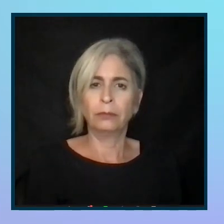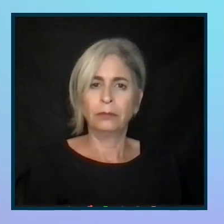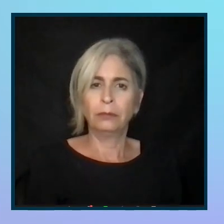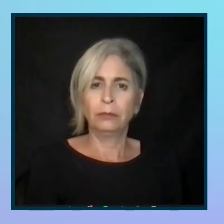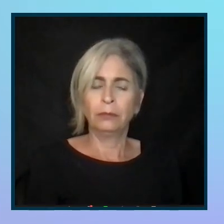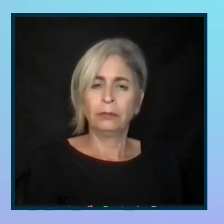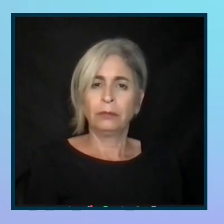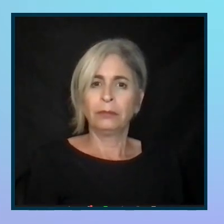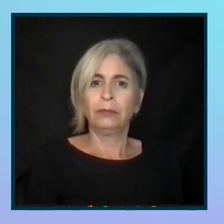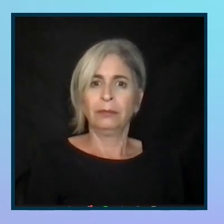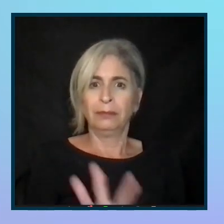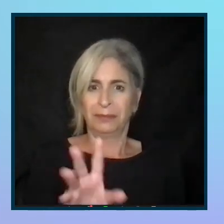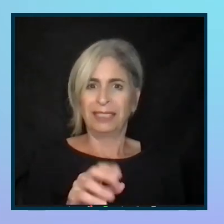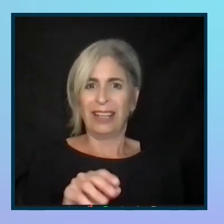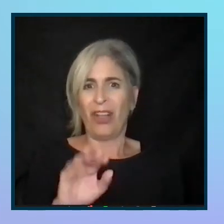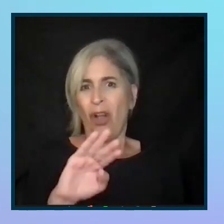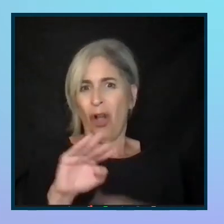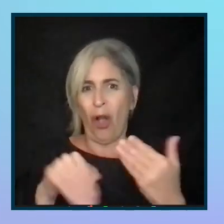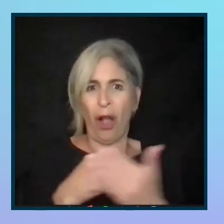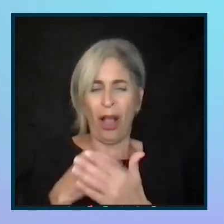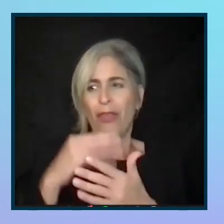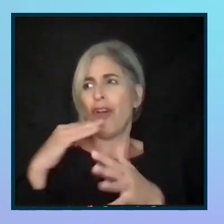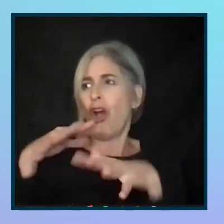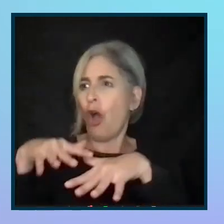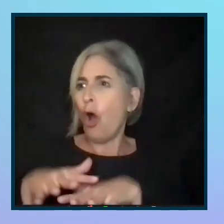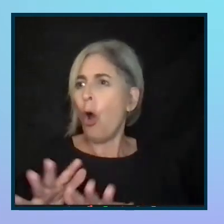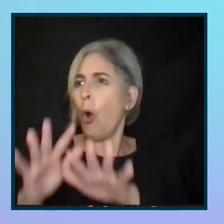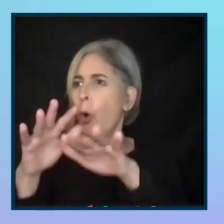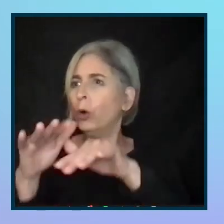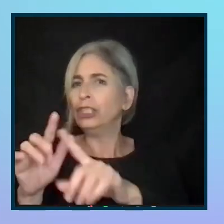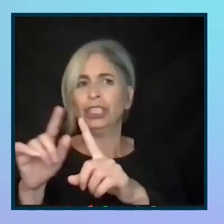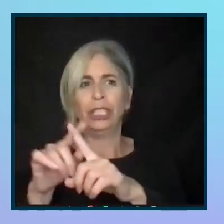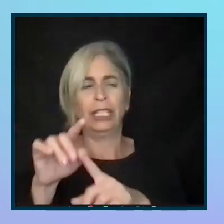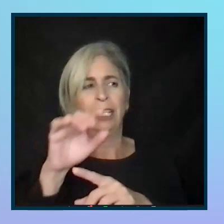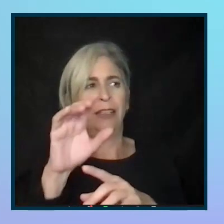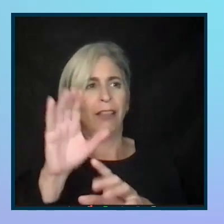I'm liking all the metaphors. We got the ocean, we got the safari.